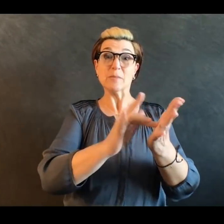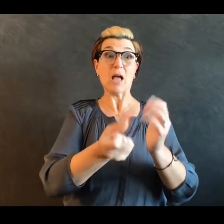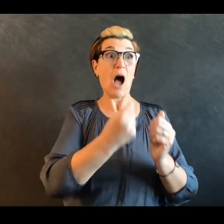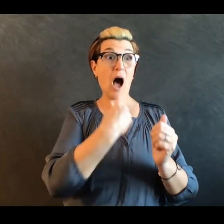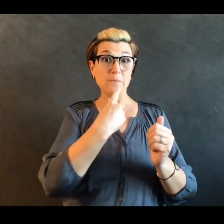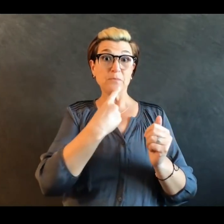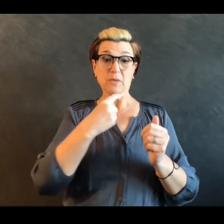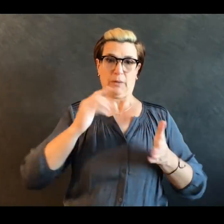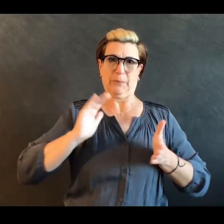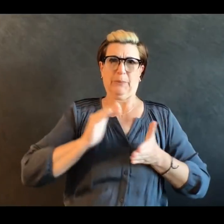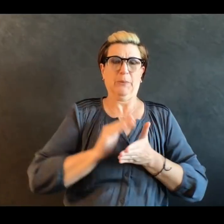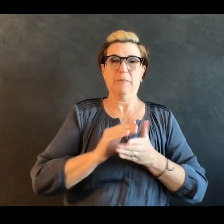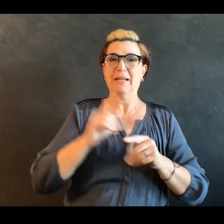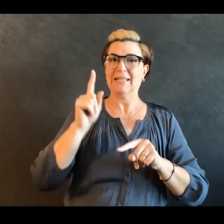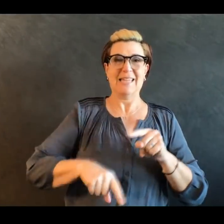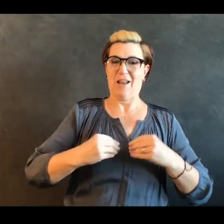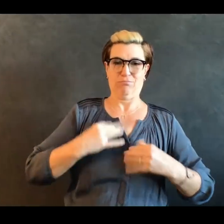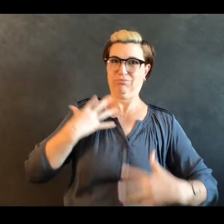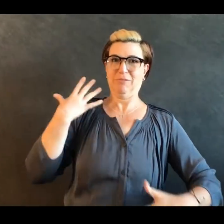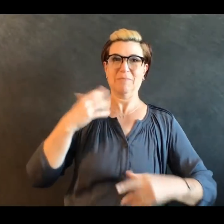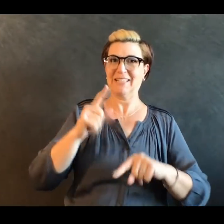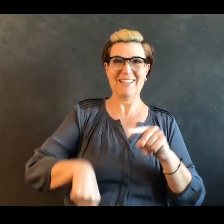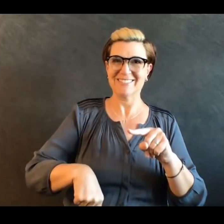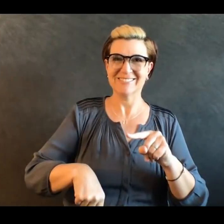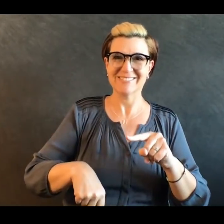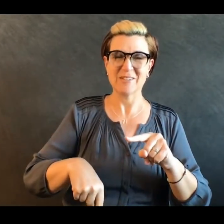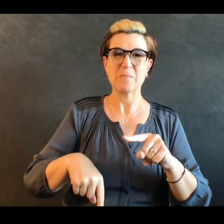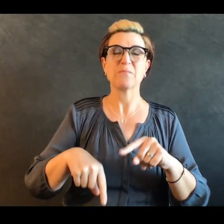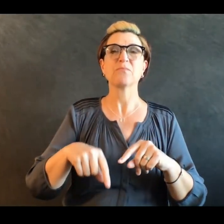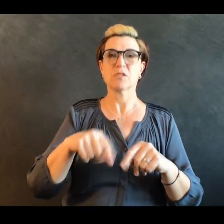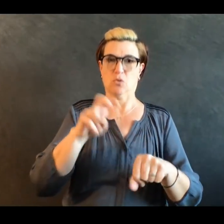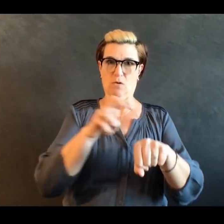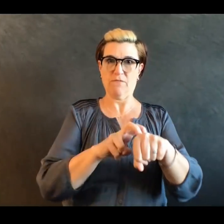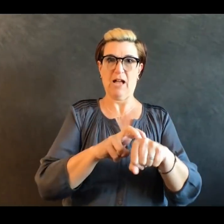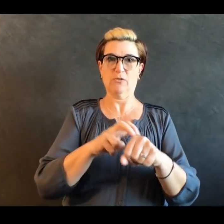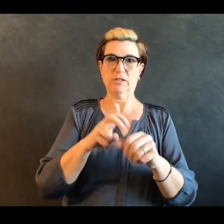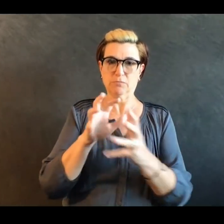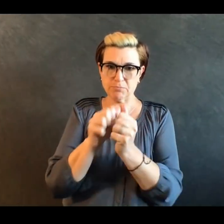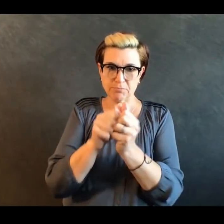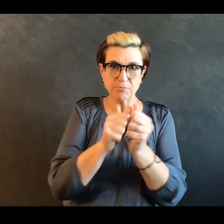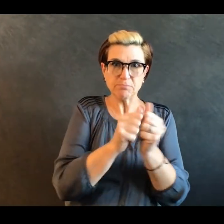from overreaching to the virus and convalescent plasma treatments that use